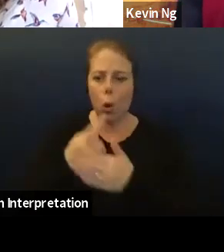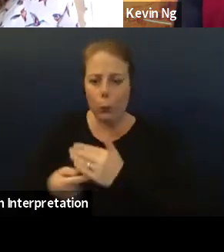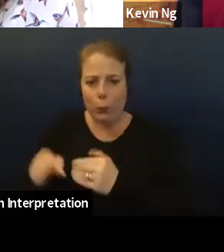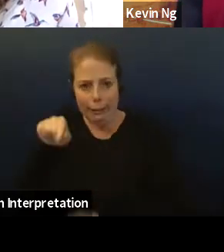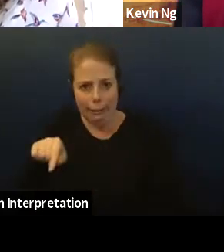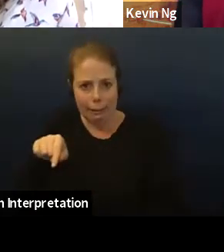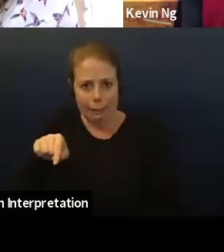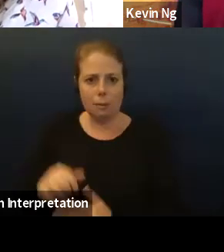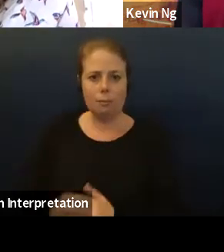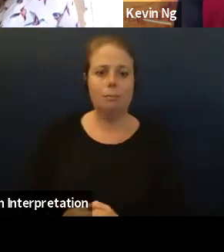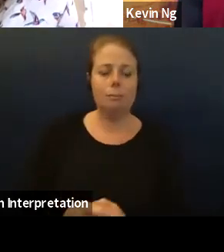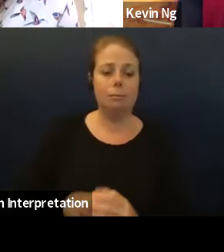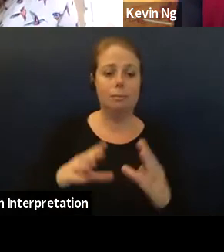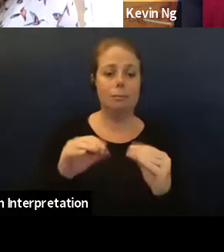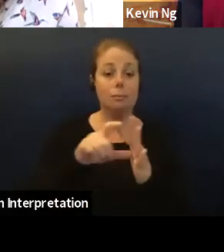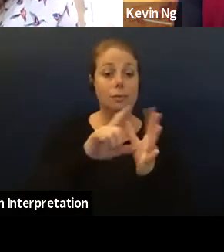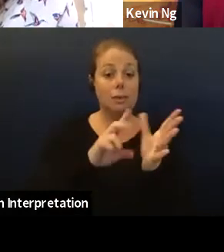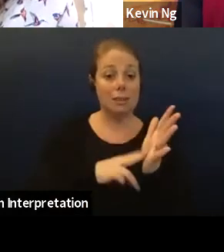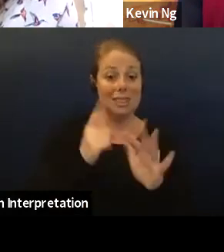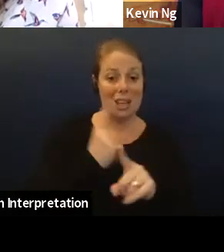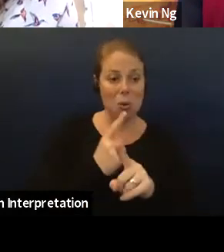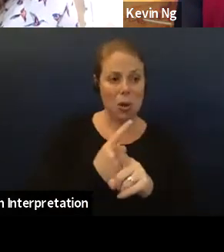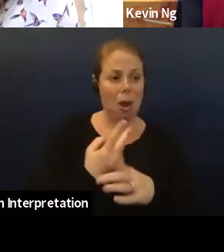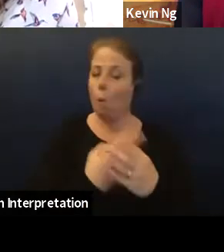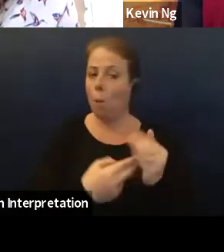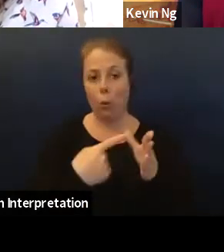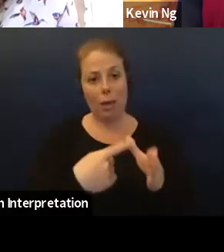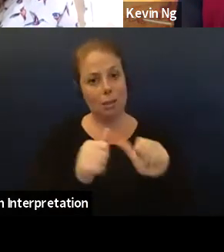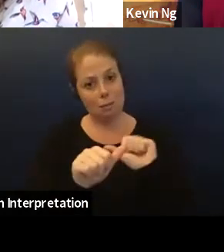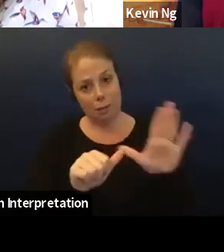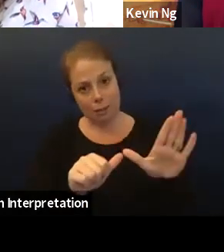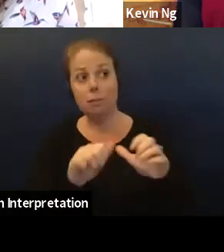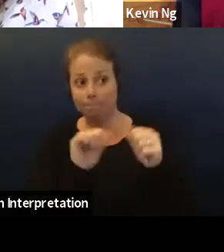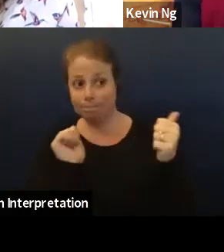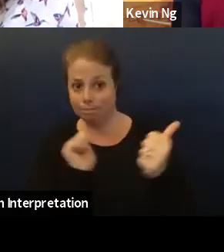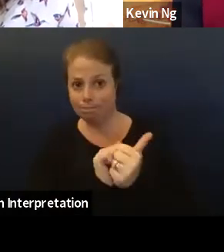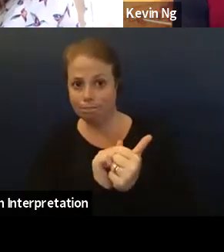are excellent and I agree with them very much so. I guess a couple of little things I can add is,